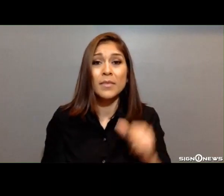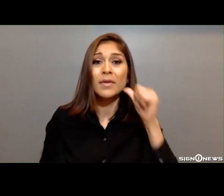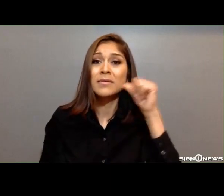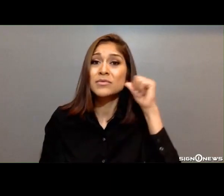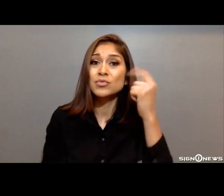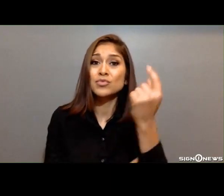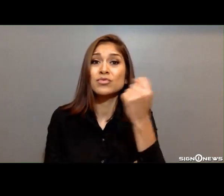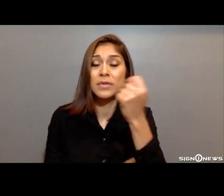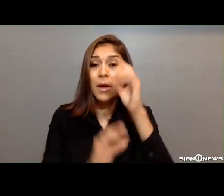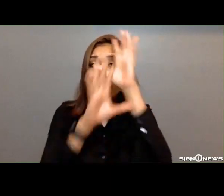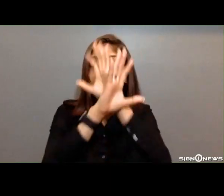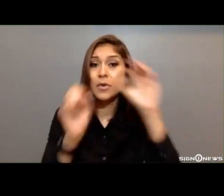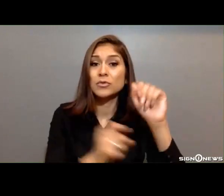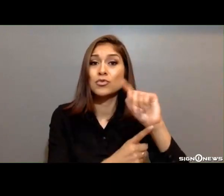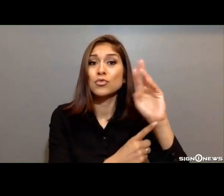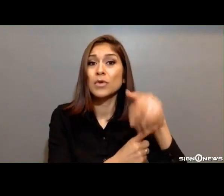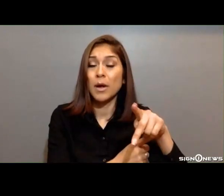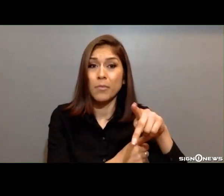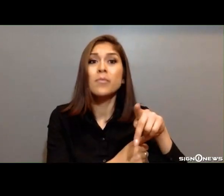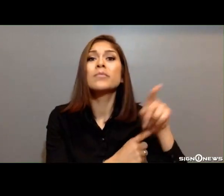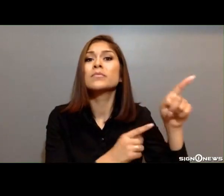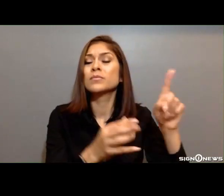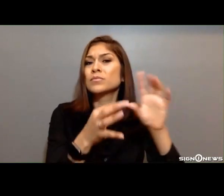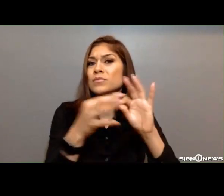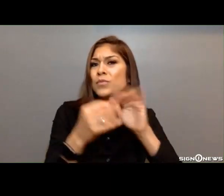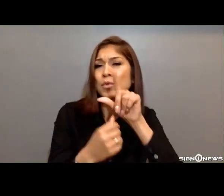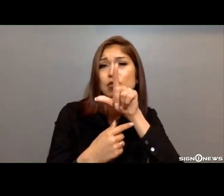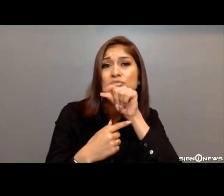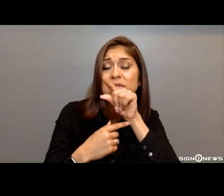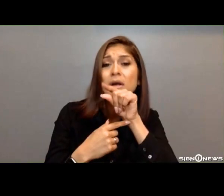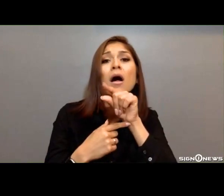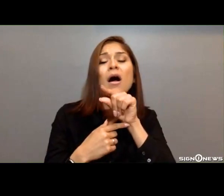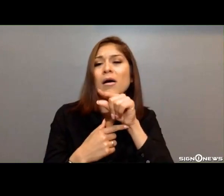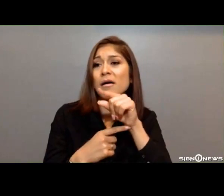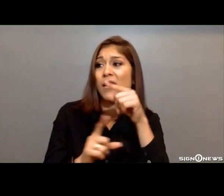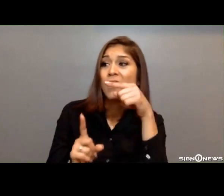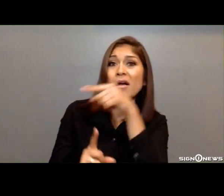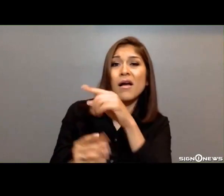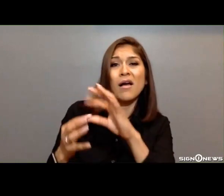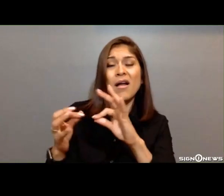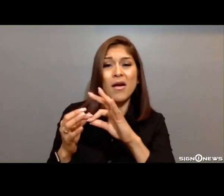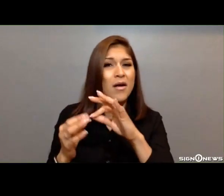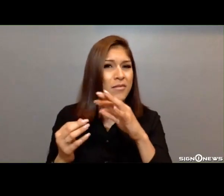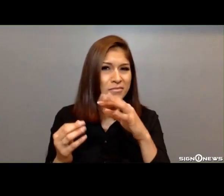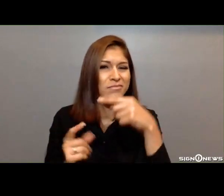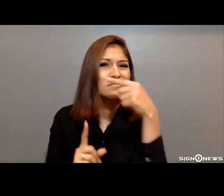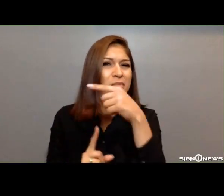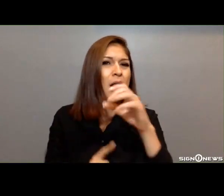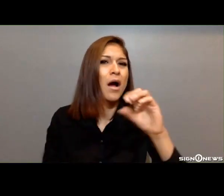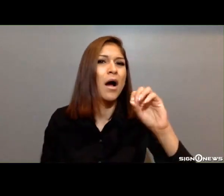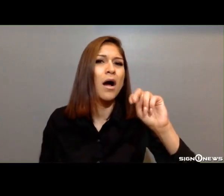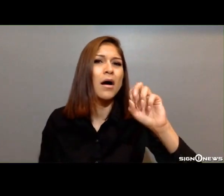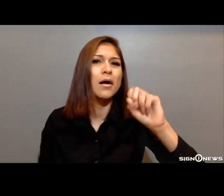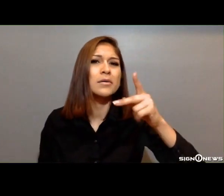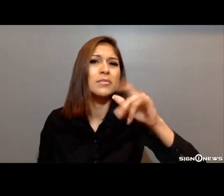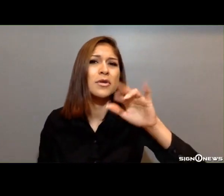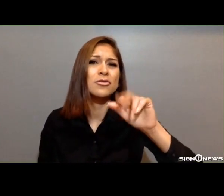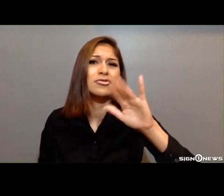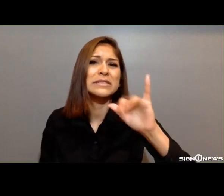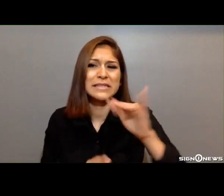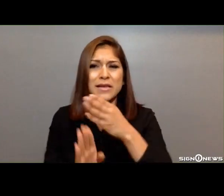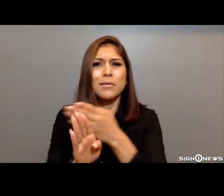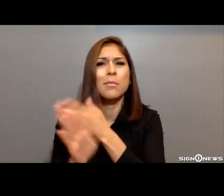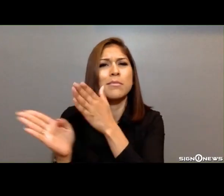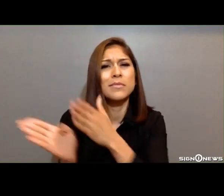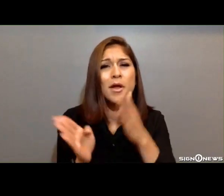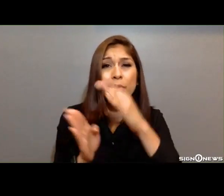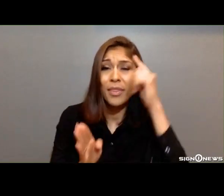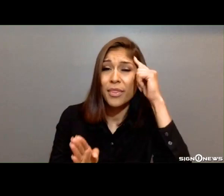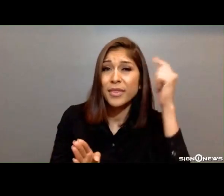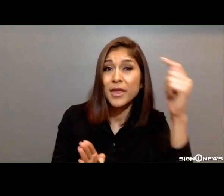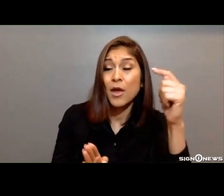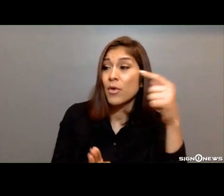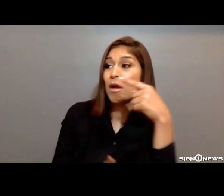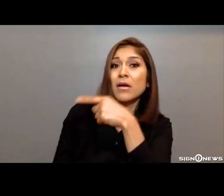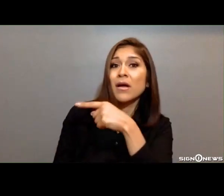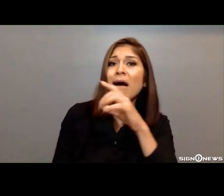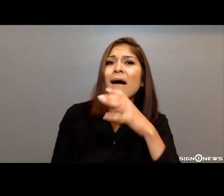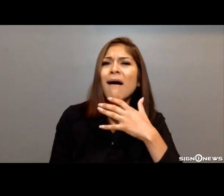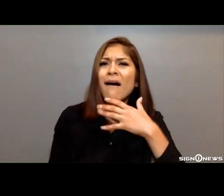President Trump is facing outrage after he tweeted a conspiracy theory Tuesday about